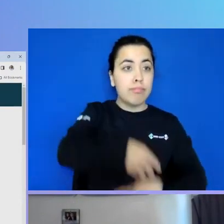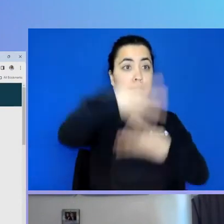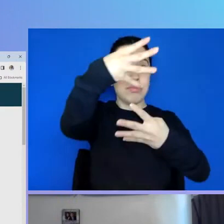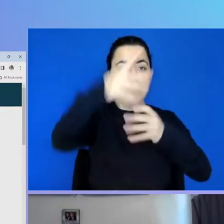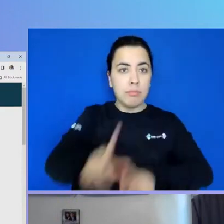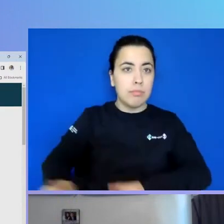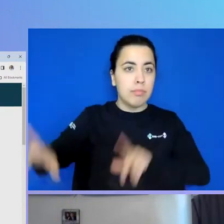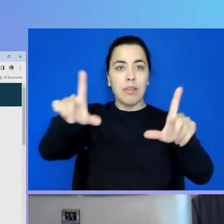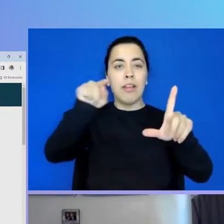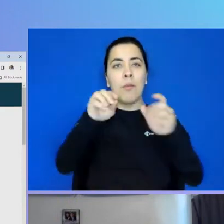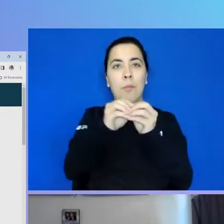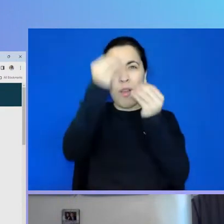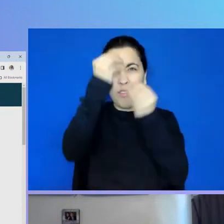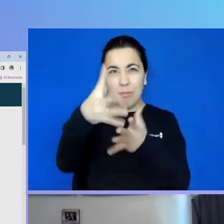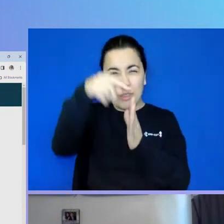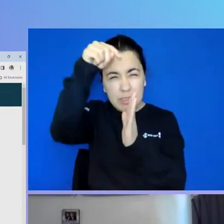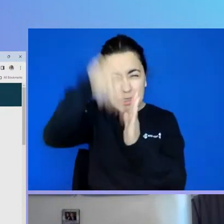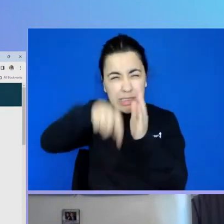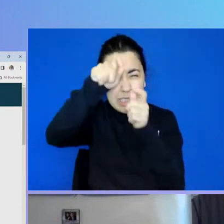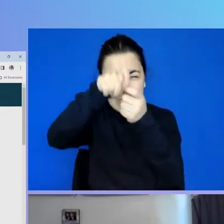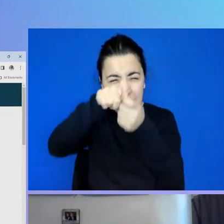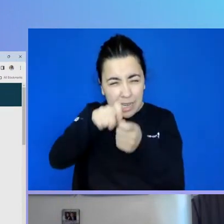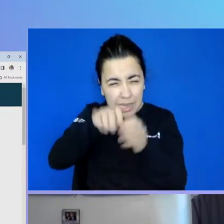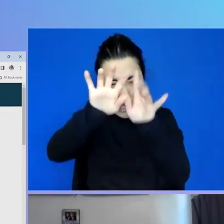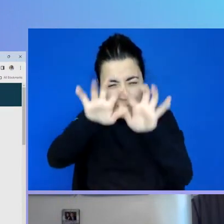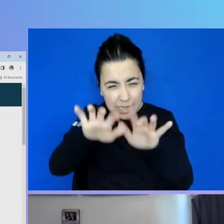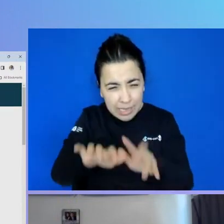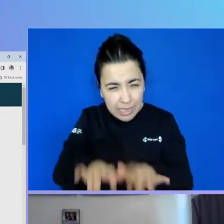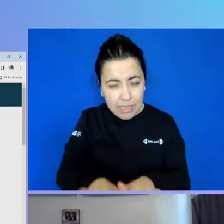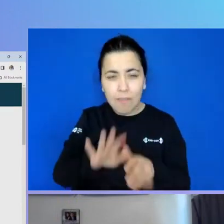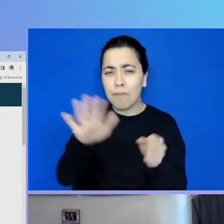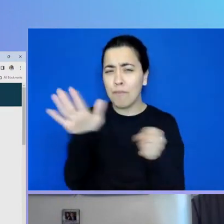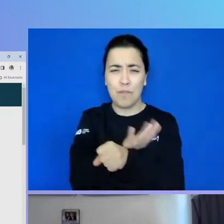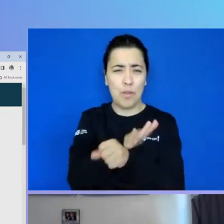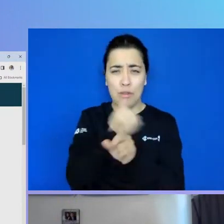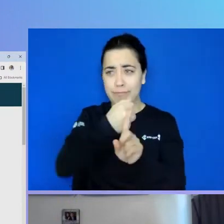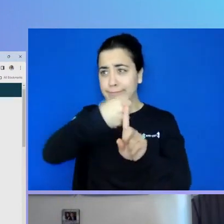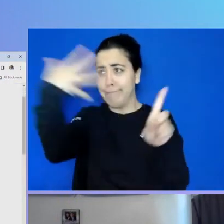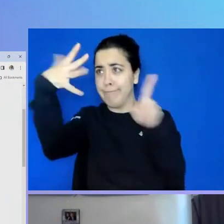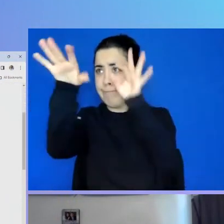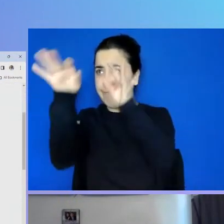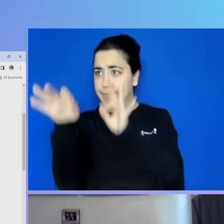has been fully described. I'm going to scroll down to the